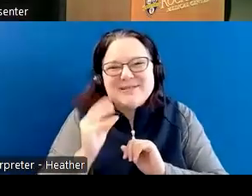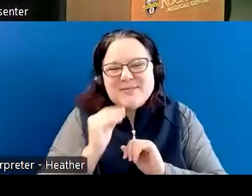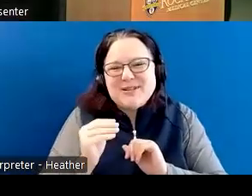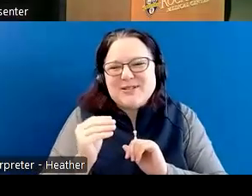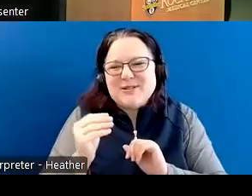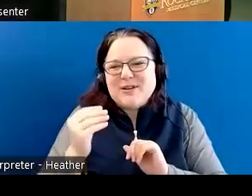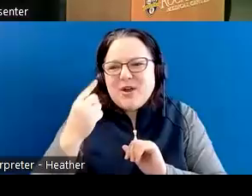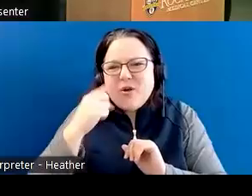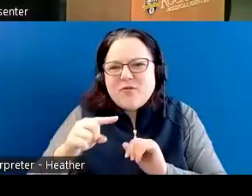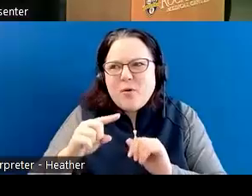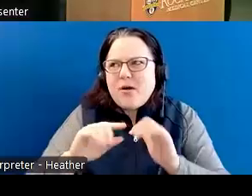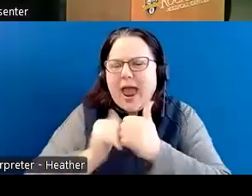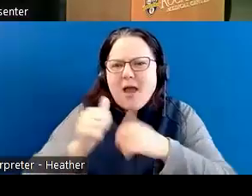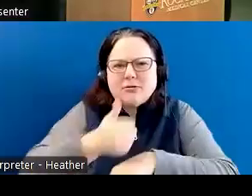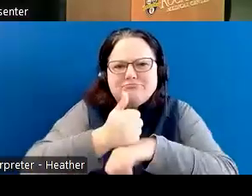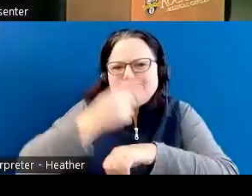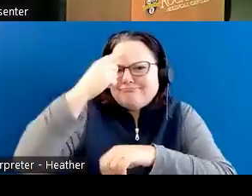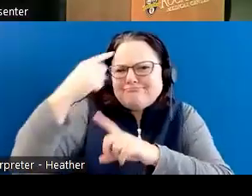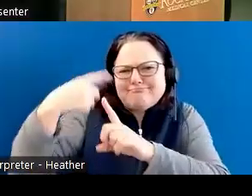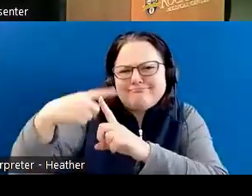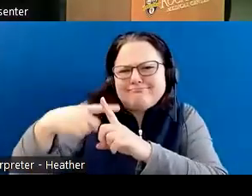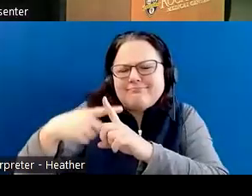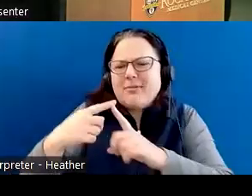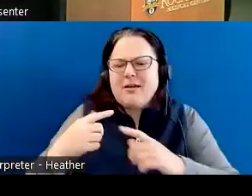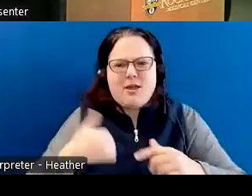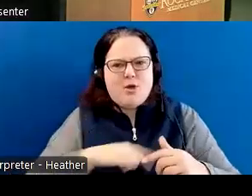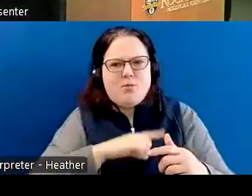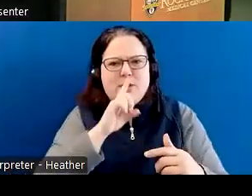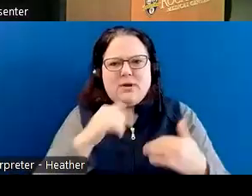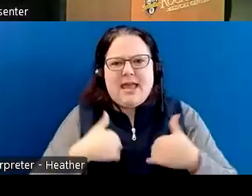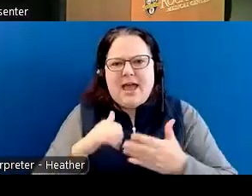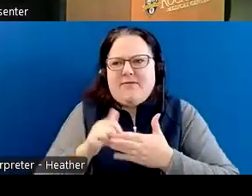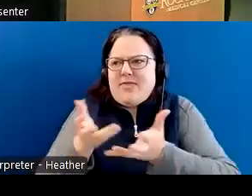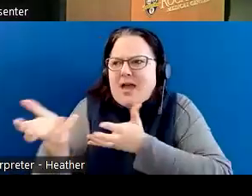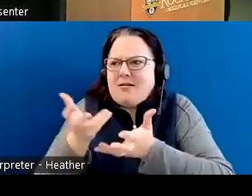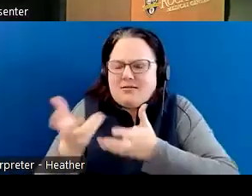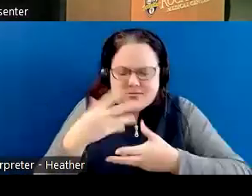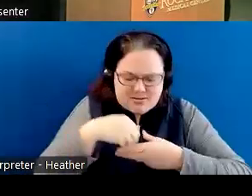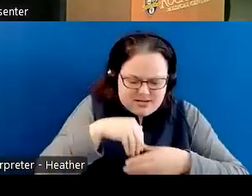mentalization. really we're in this interpersonal relationship. You can signal that we have this